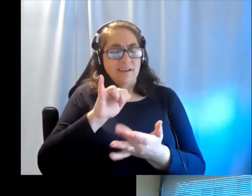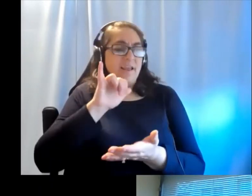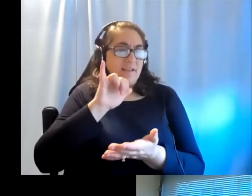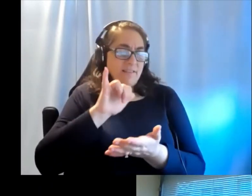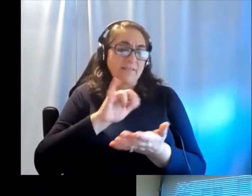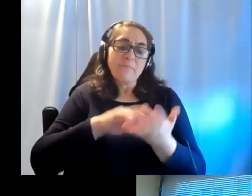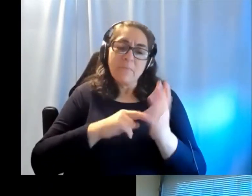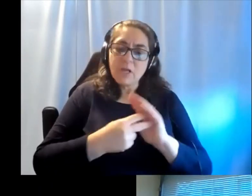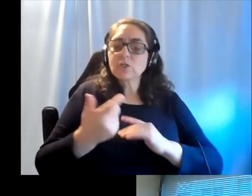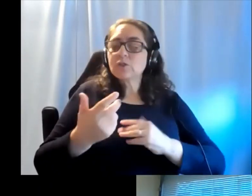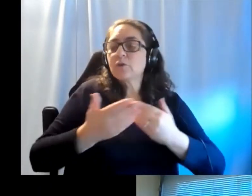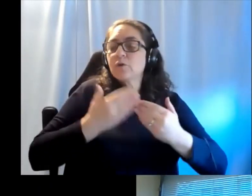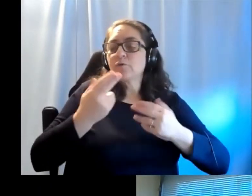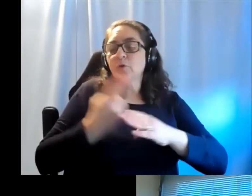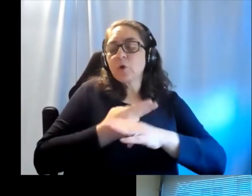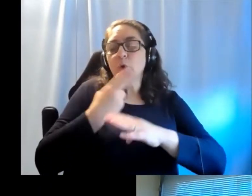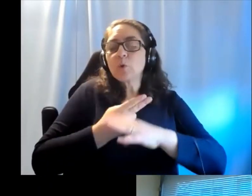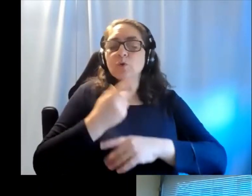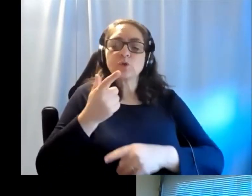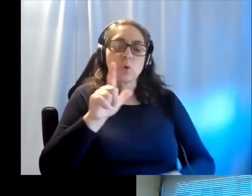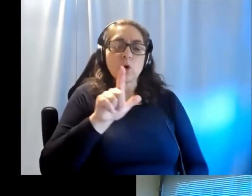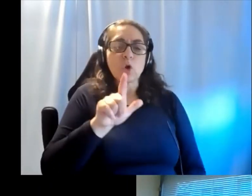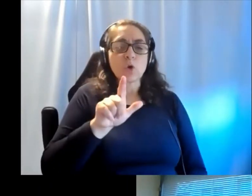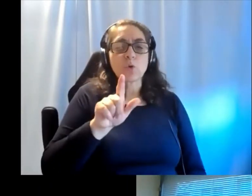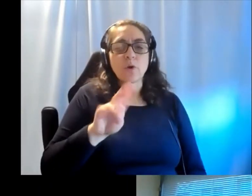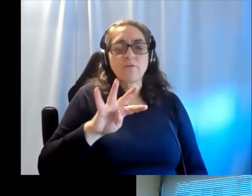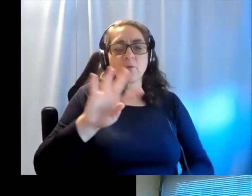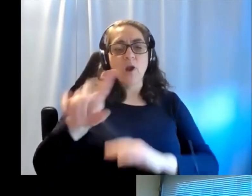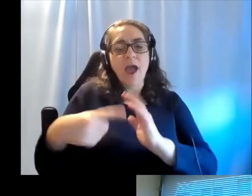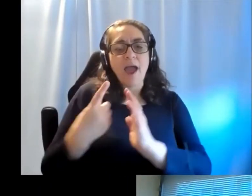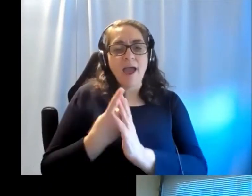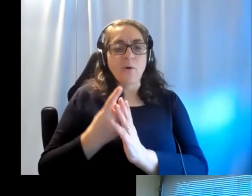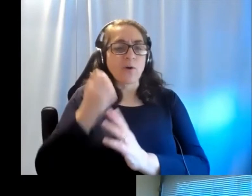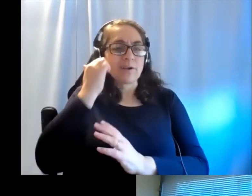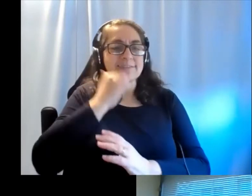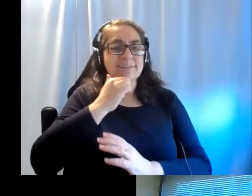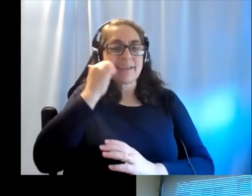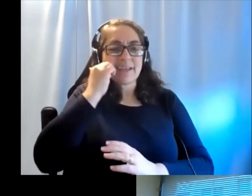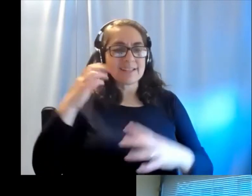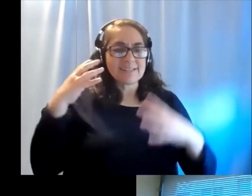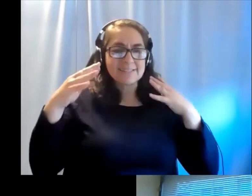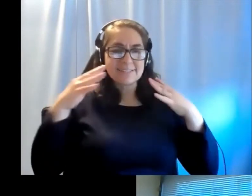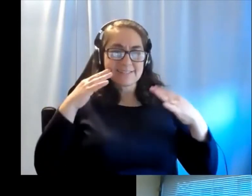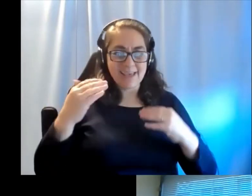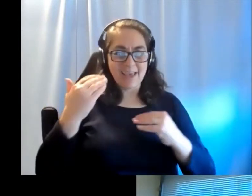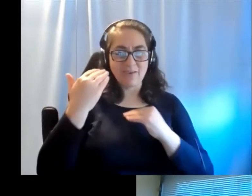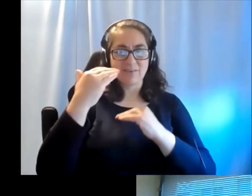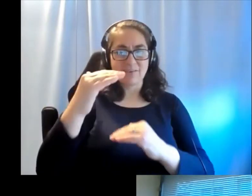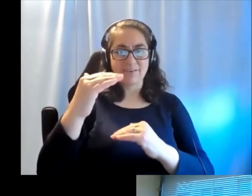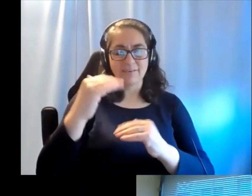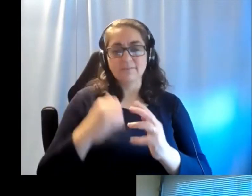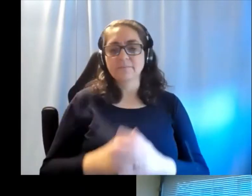So a good rule of thumb is that if you are in a noisy environment and you have to raise